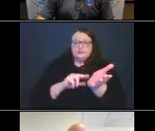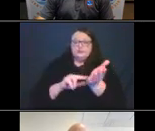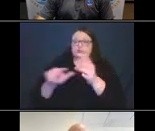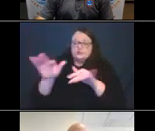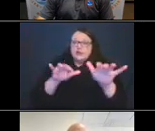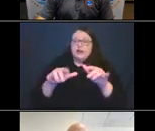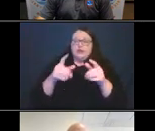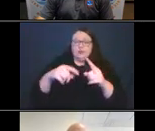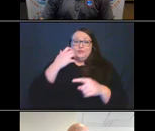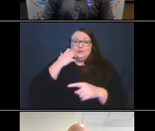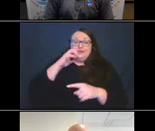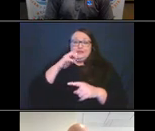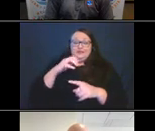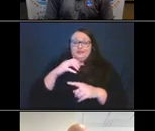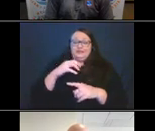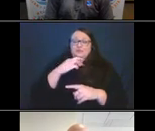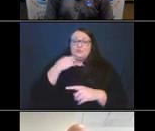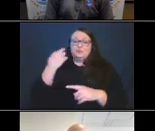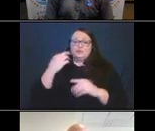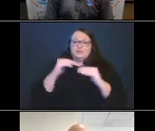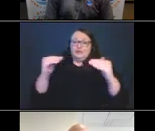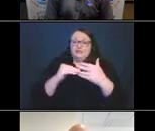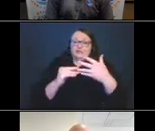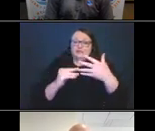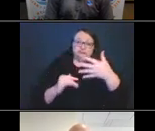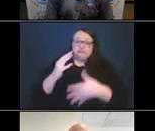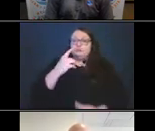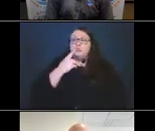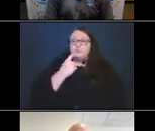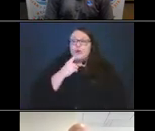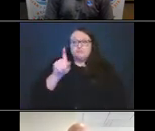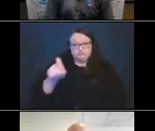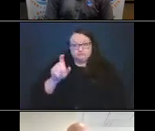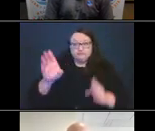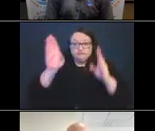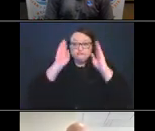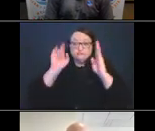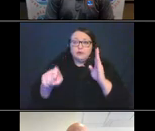attention, and here are the things we need to do.” And so it really enables actions in a way that